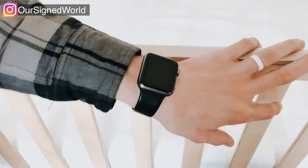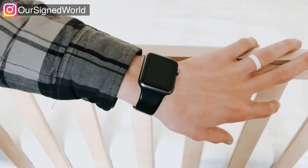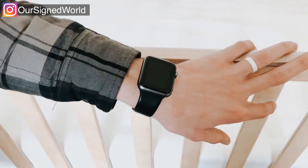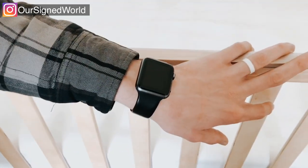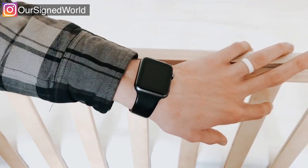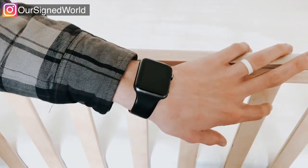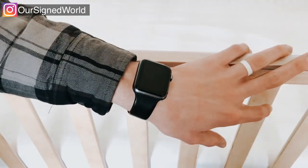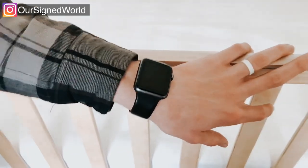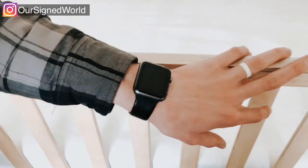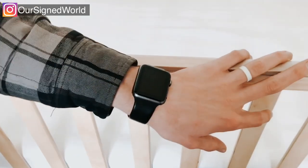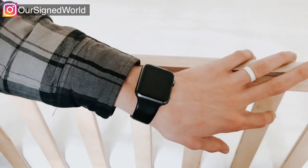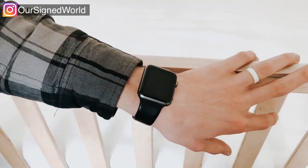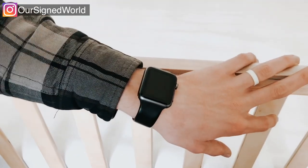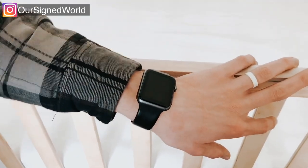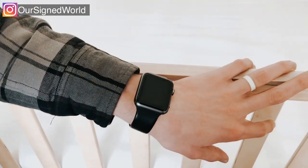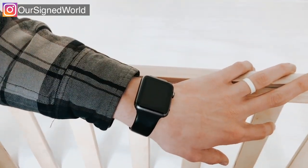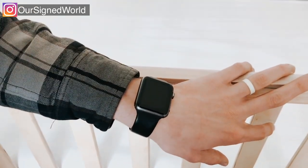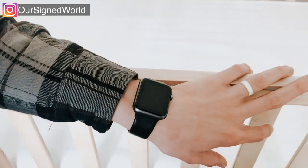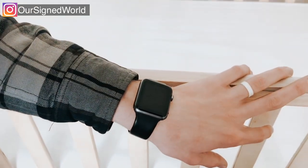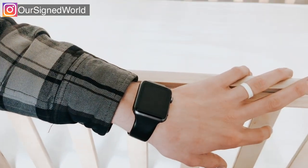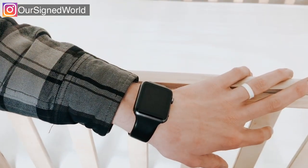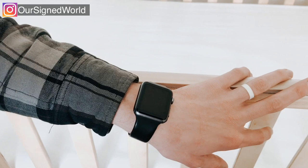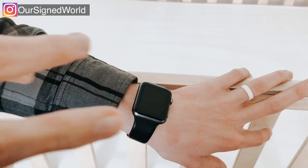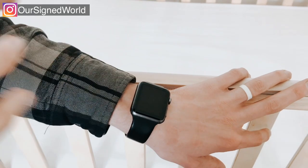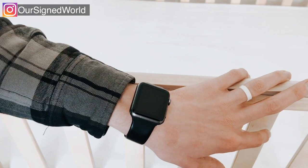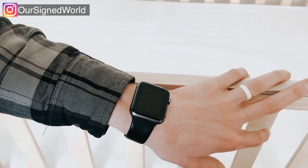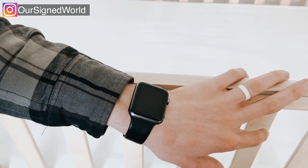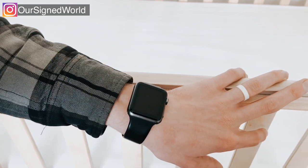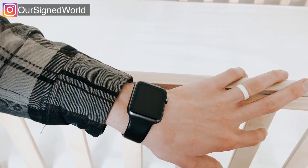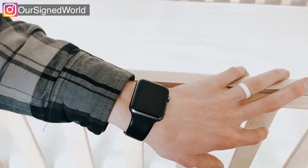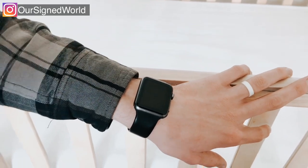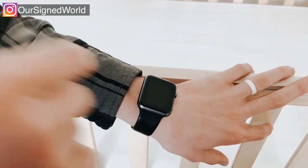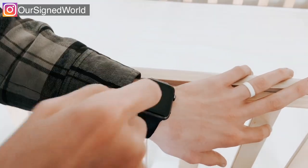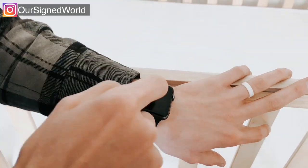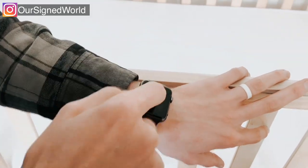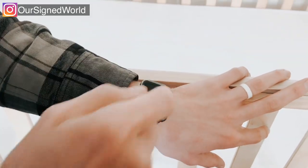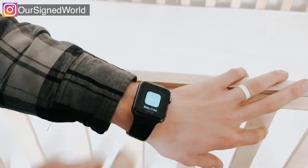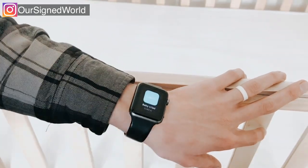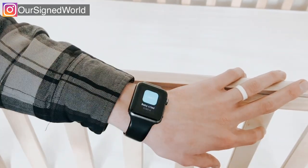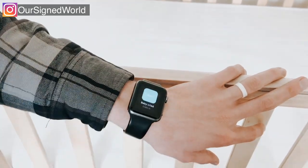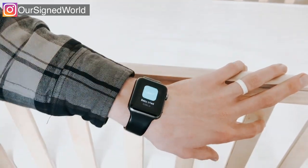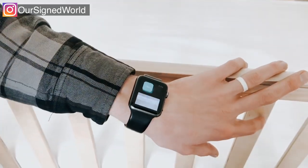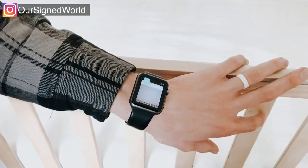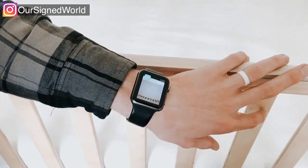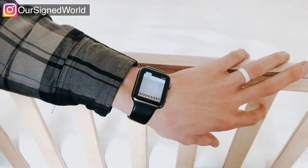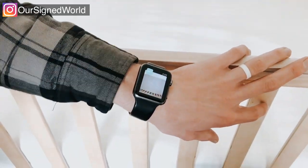Zach said his watch started vibrating now. (baby still crying)